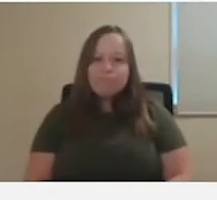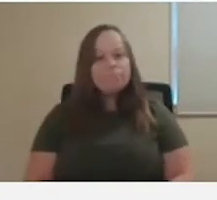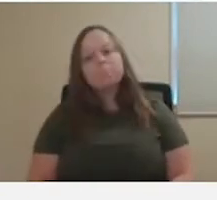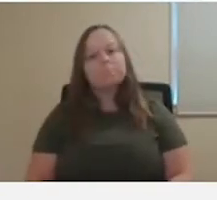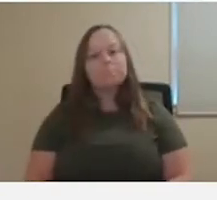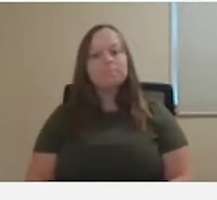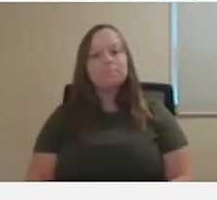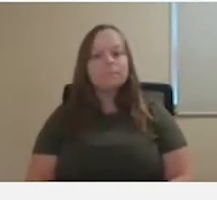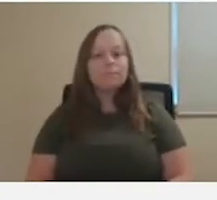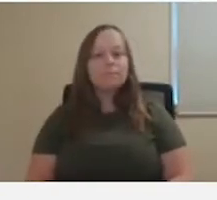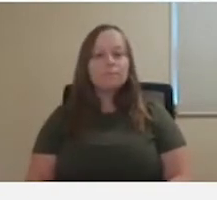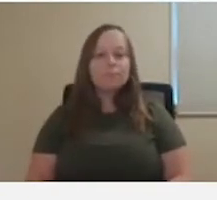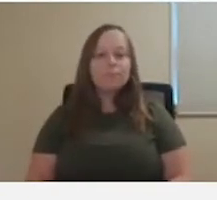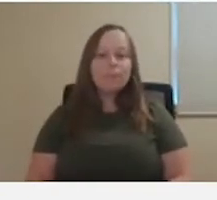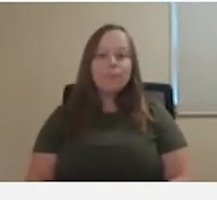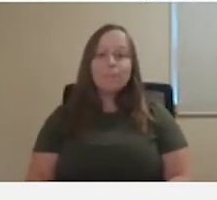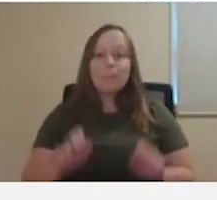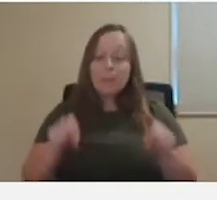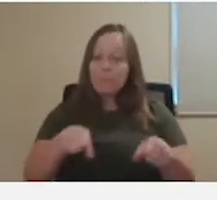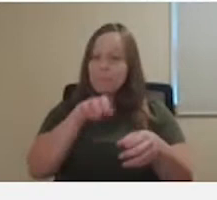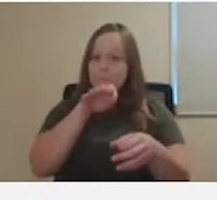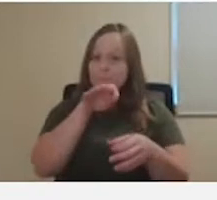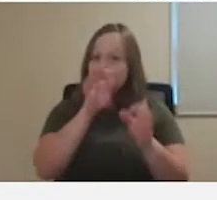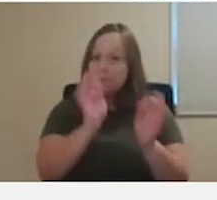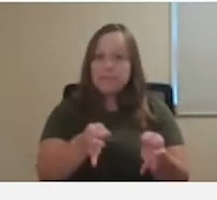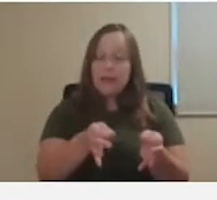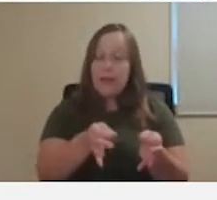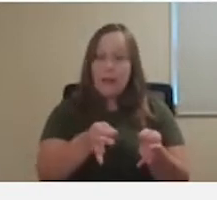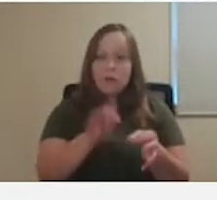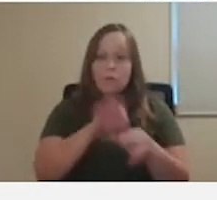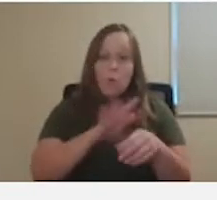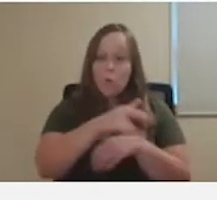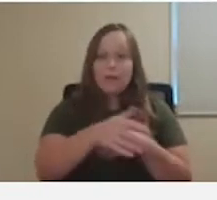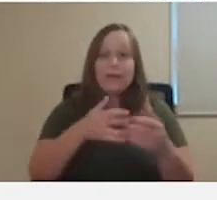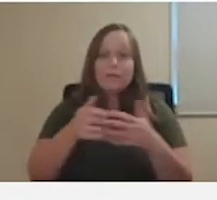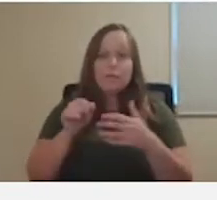You can decide to vote early even if you requested an absentee ballot.